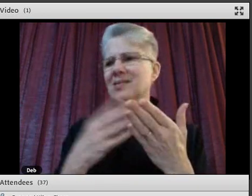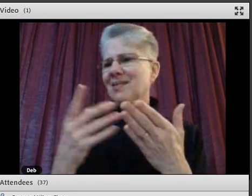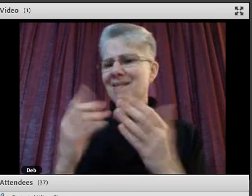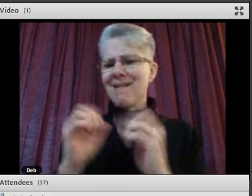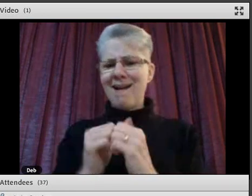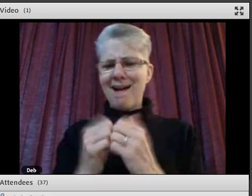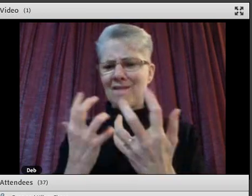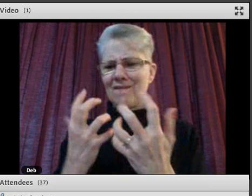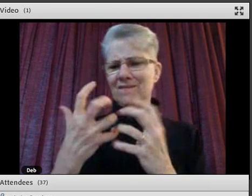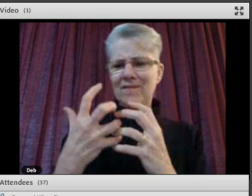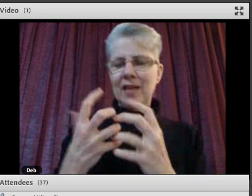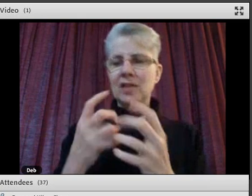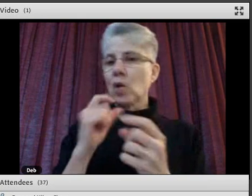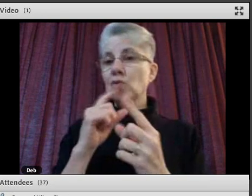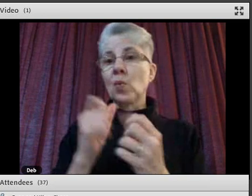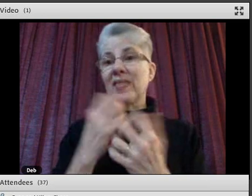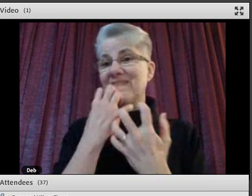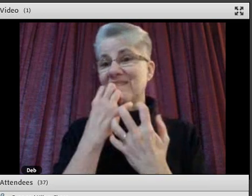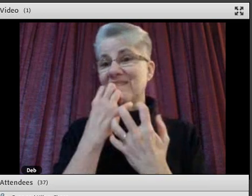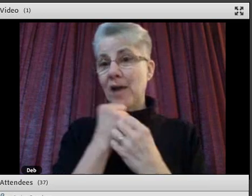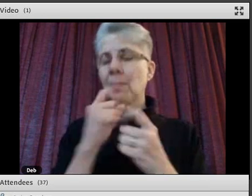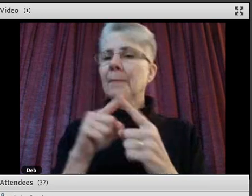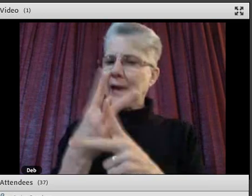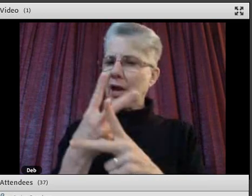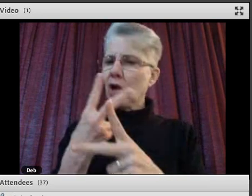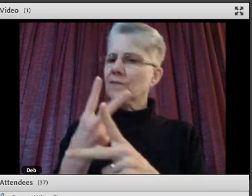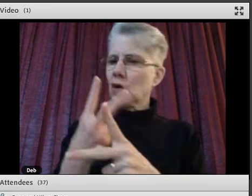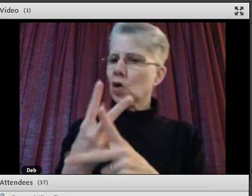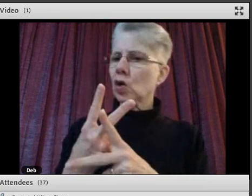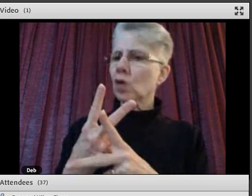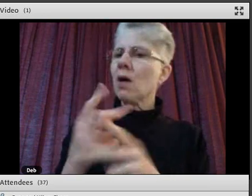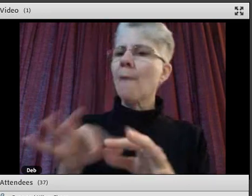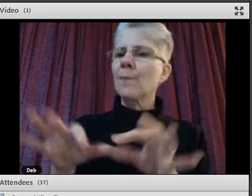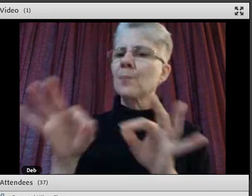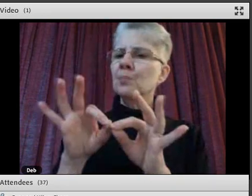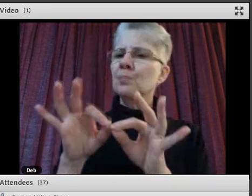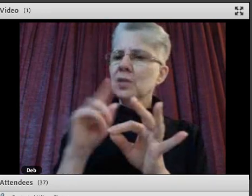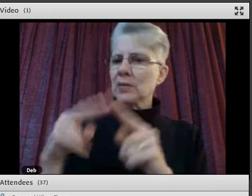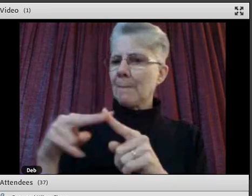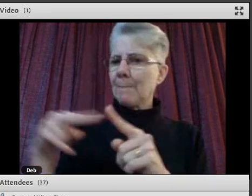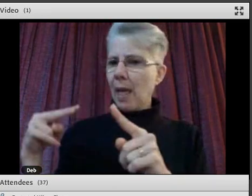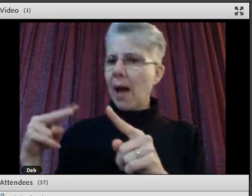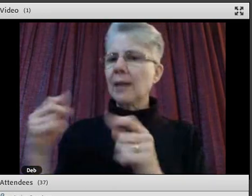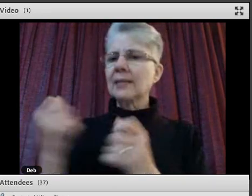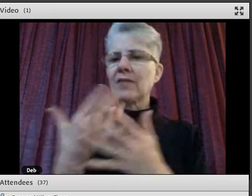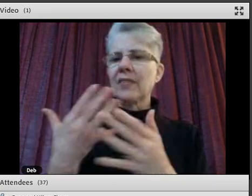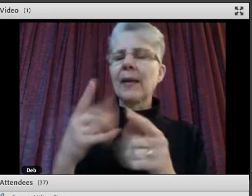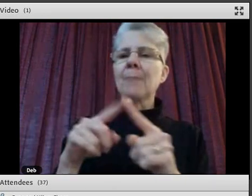But also, be careful. Obviously, make sure it's unplugged. But make sure it hasn't been used to recently either,